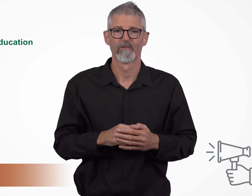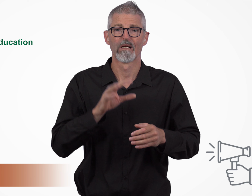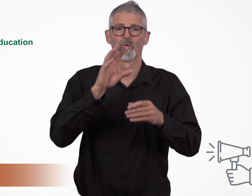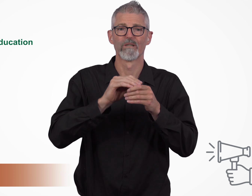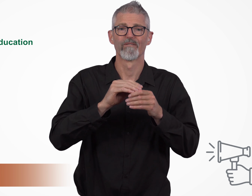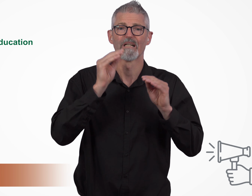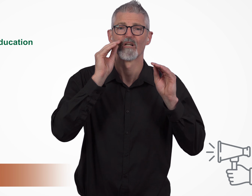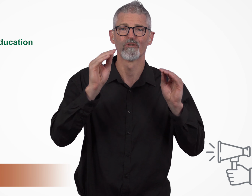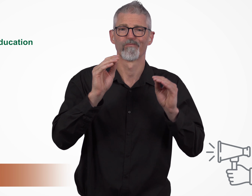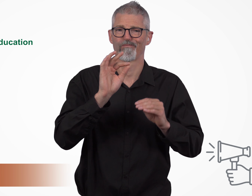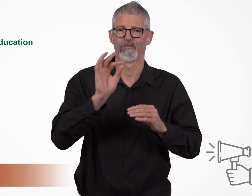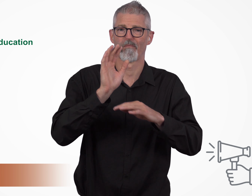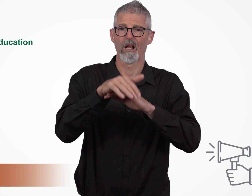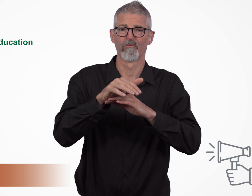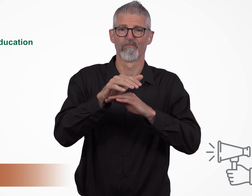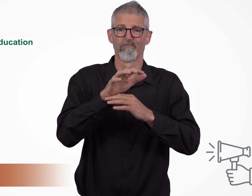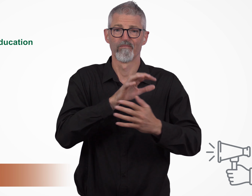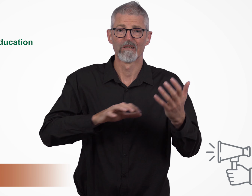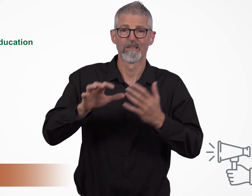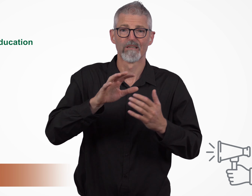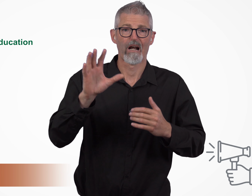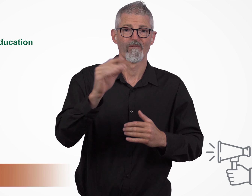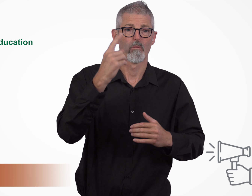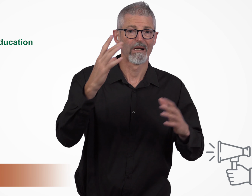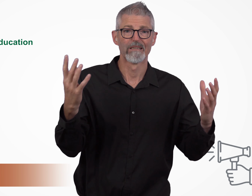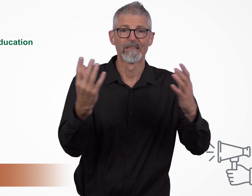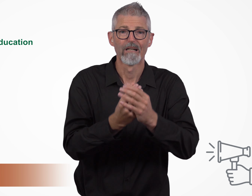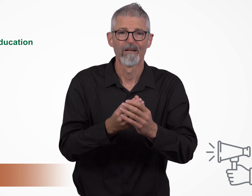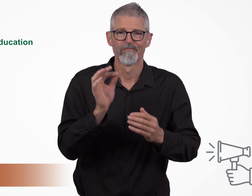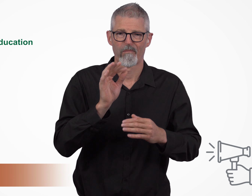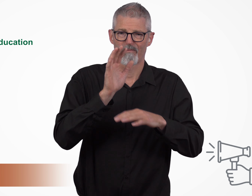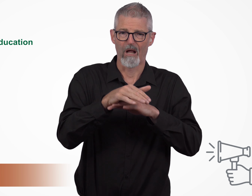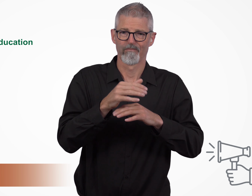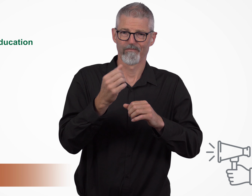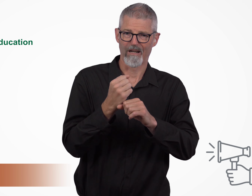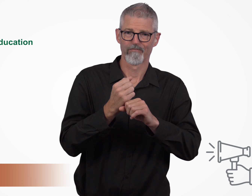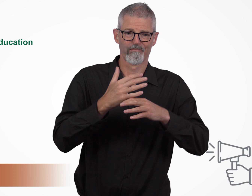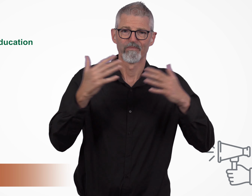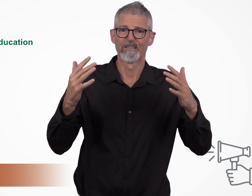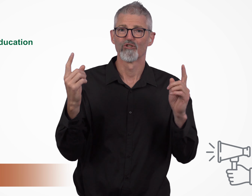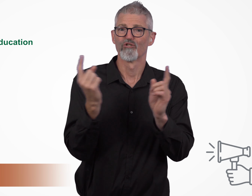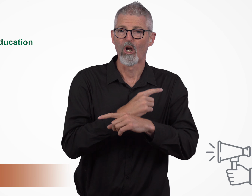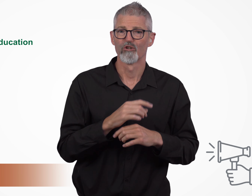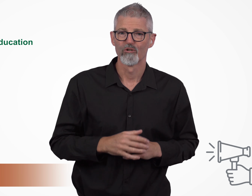Inclusive education is a signpost for the type of society we want in the future.